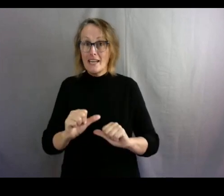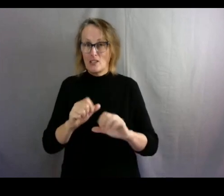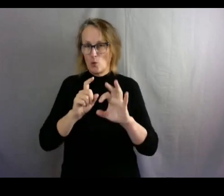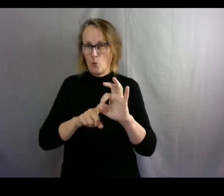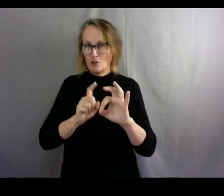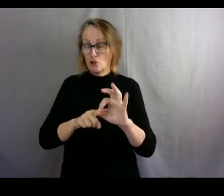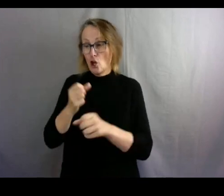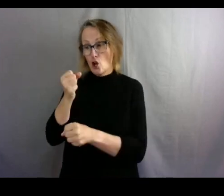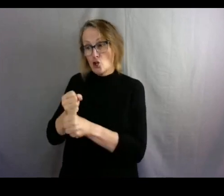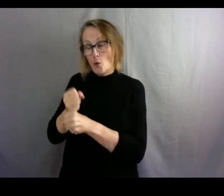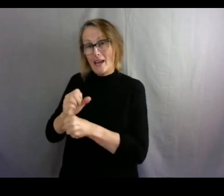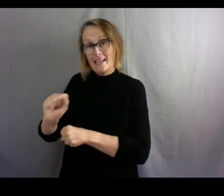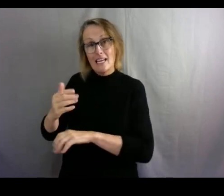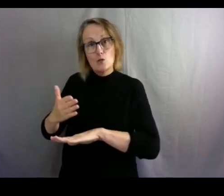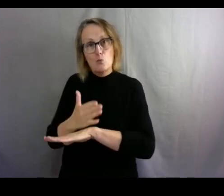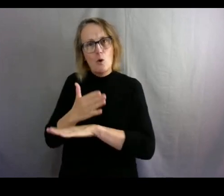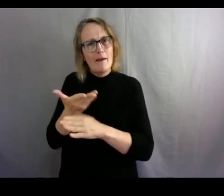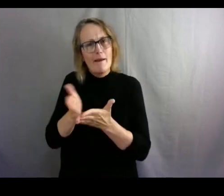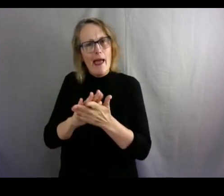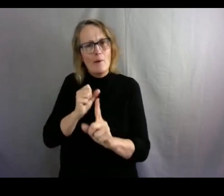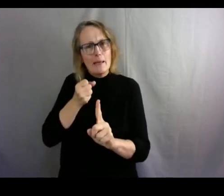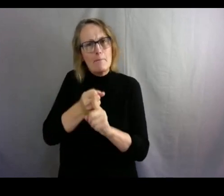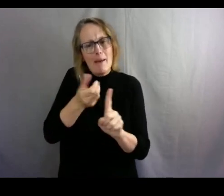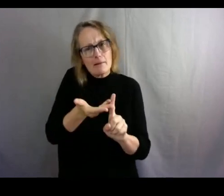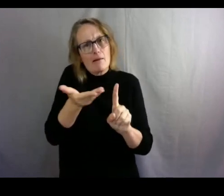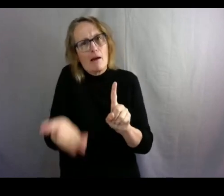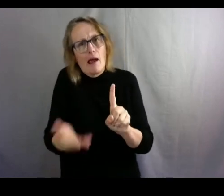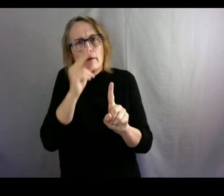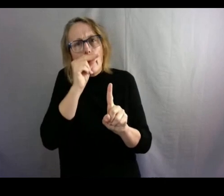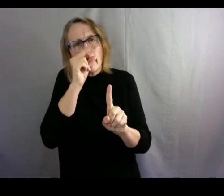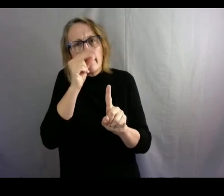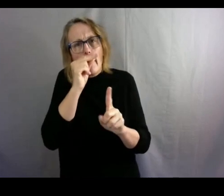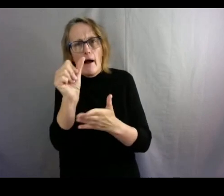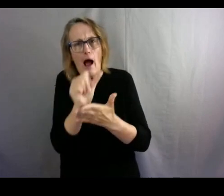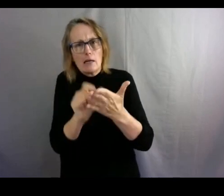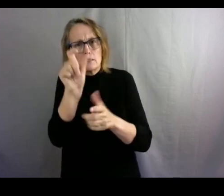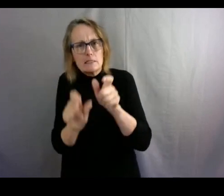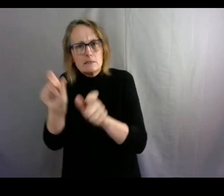on the next generation of artists in the approach to subjects and materials?